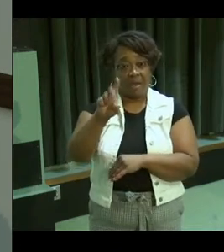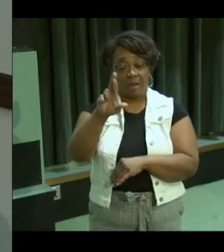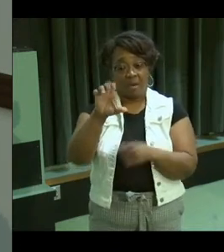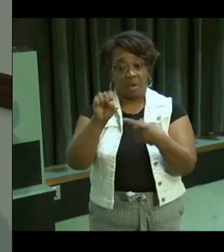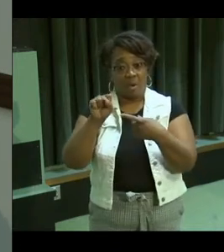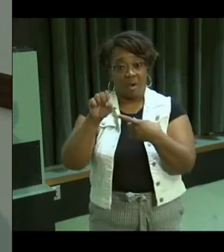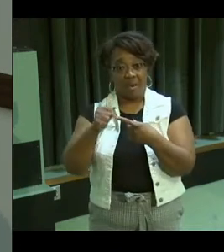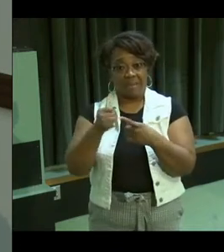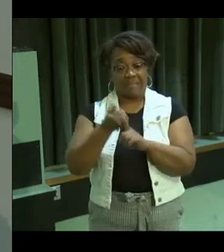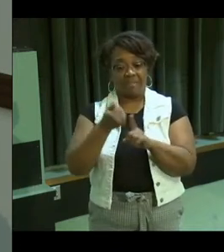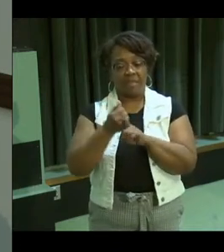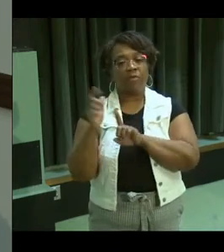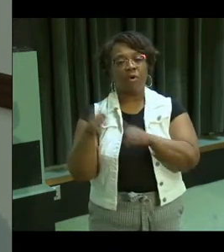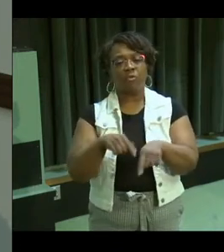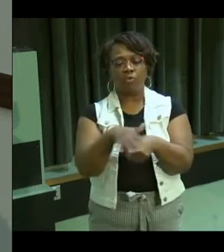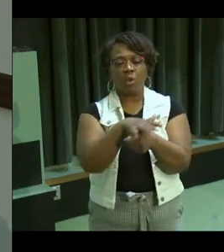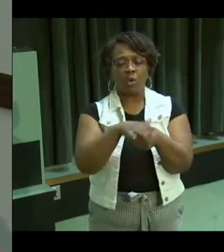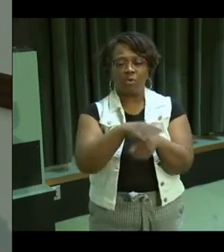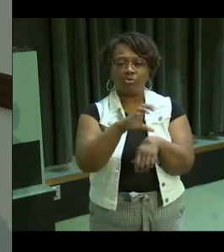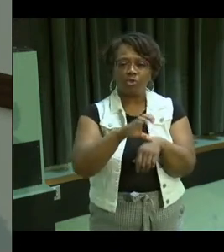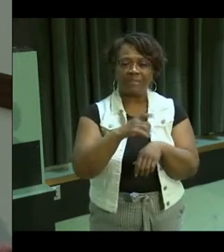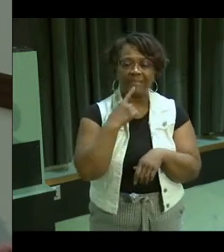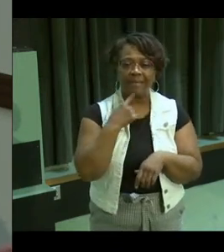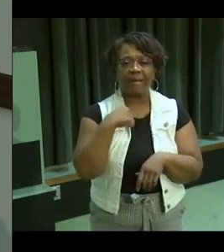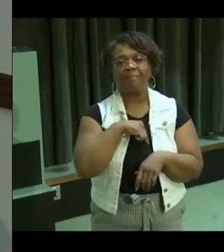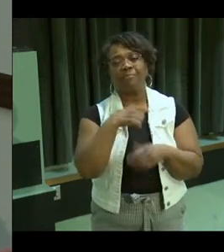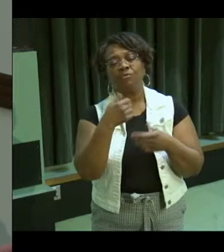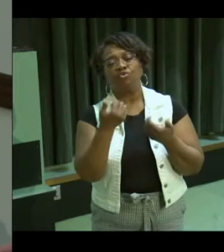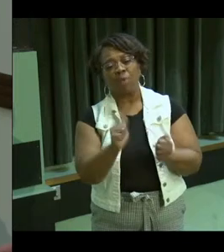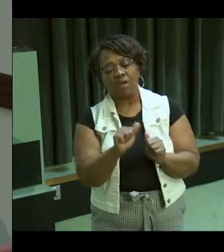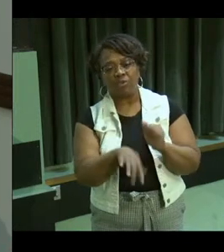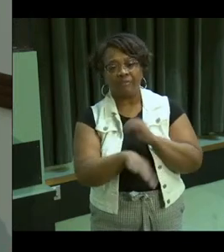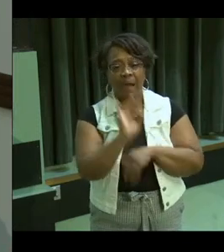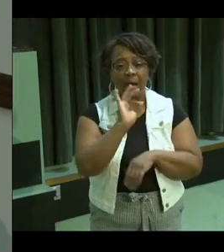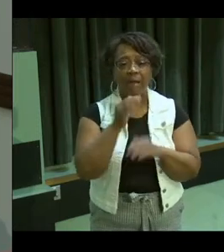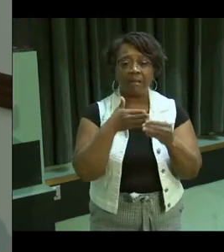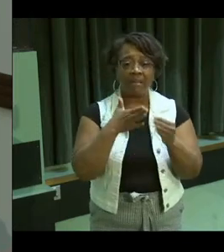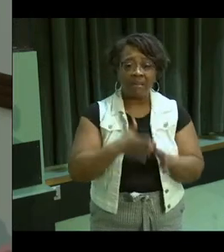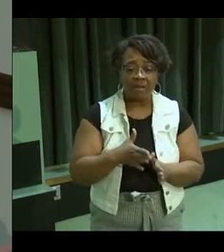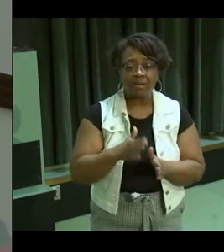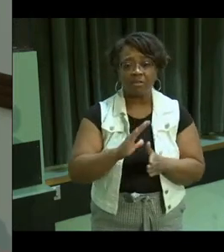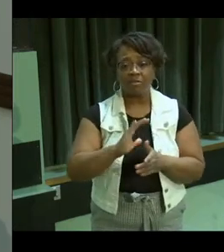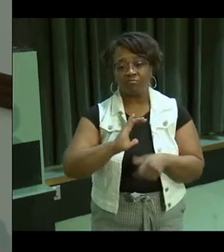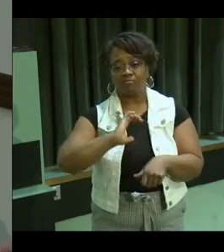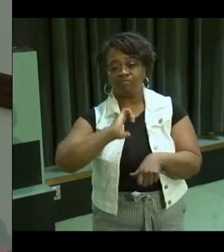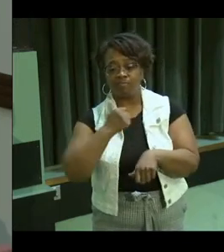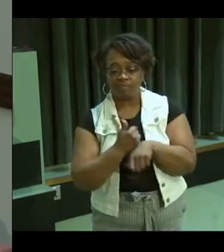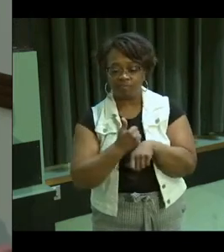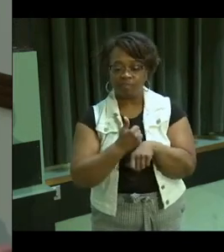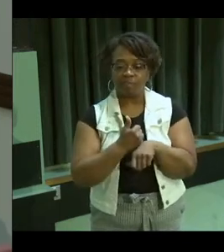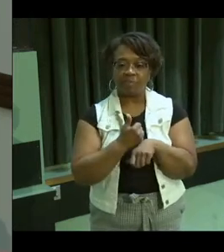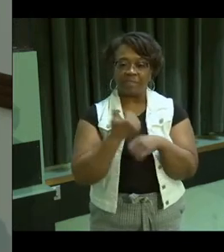church and said, I'm I'm trying